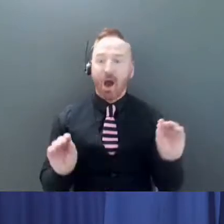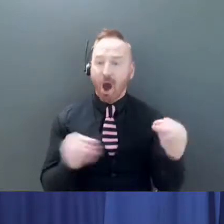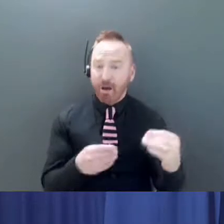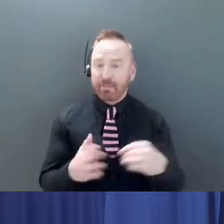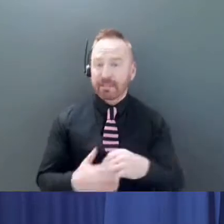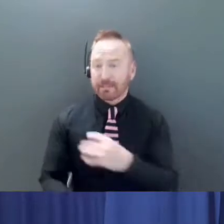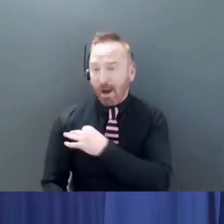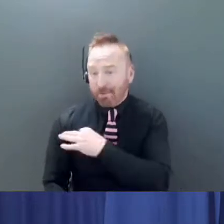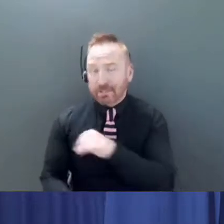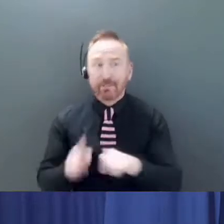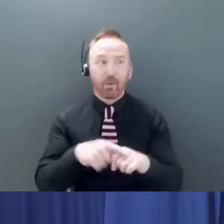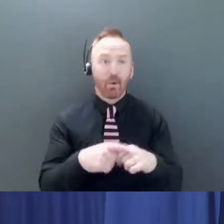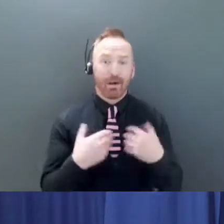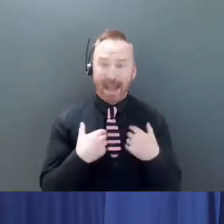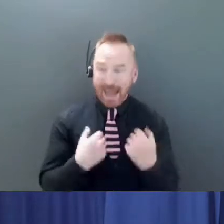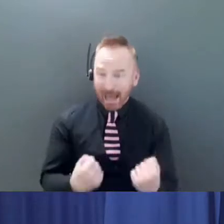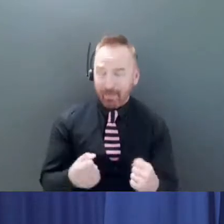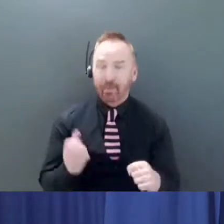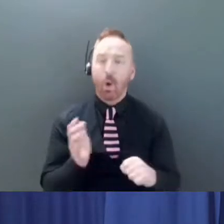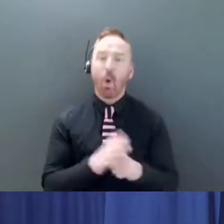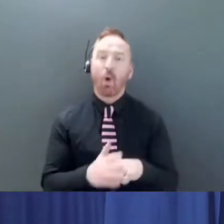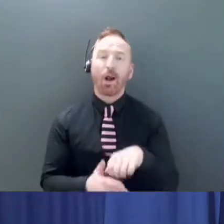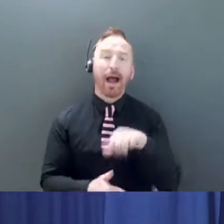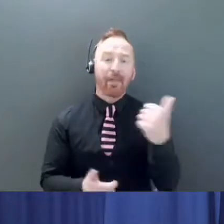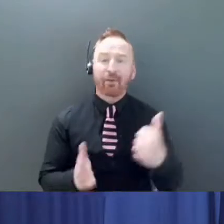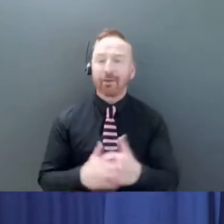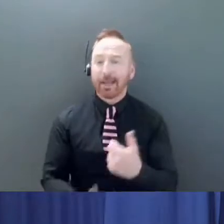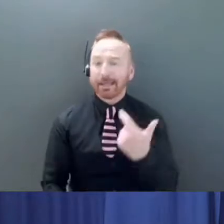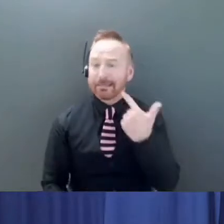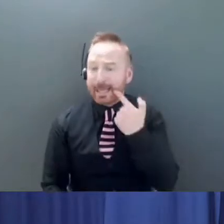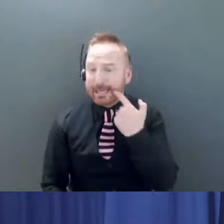distancing is not possible. Our recommendation is that mask